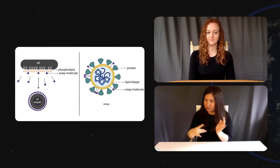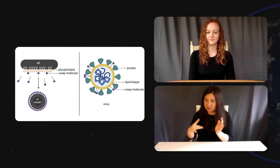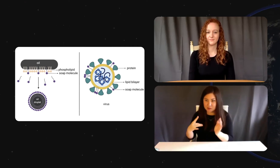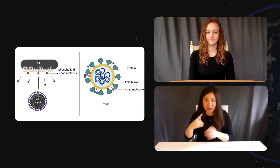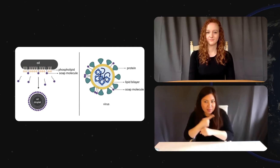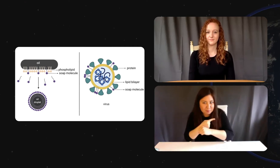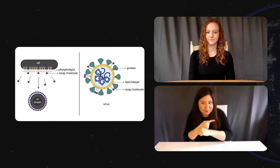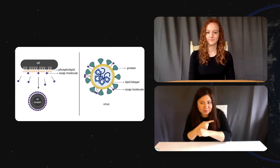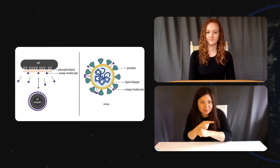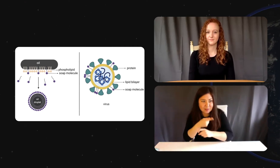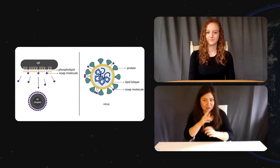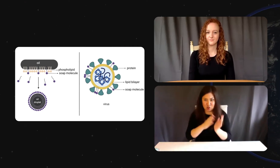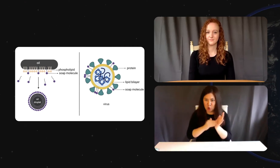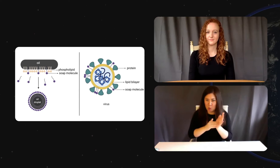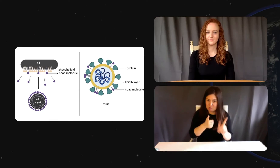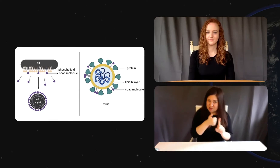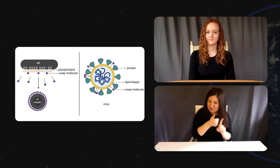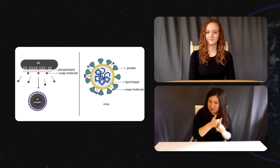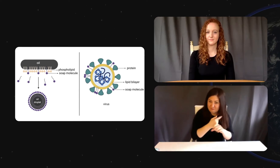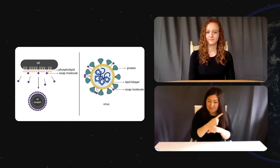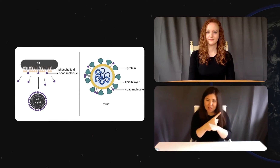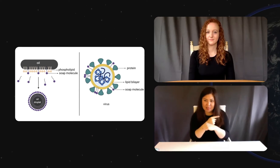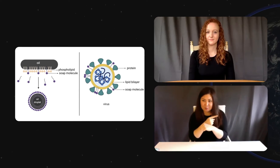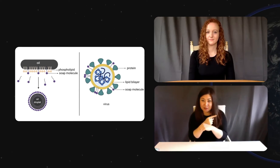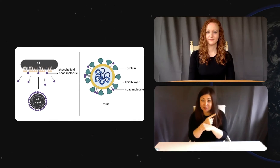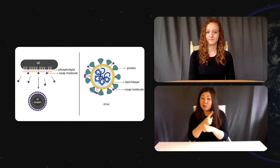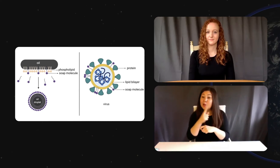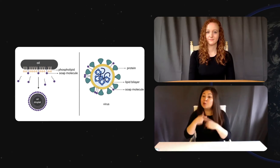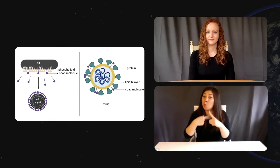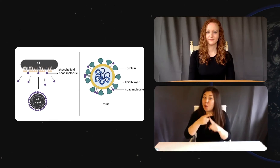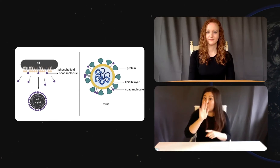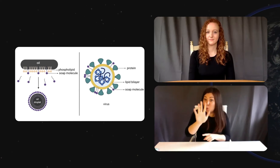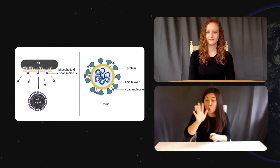Soap tends to like lipids. Soap itself is a lipid.